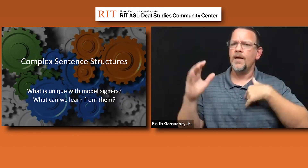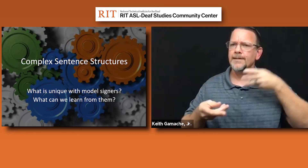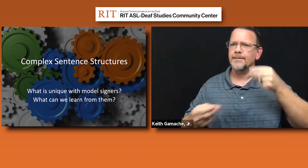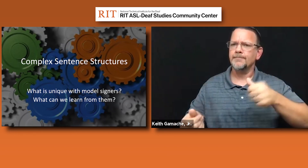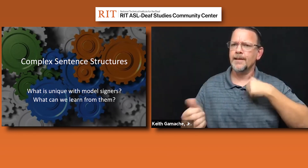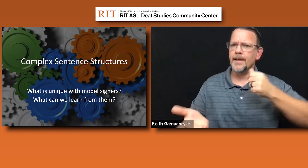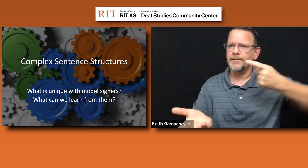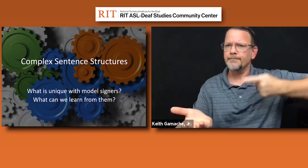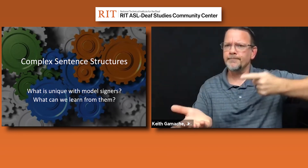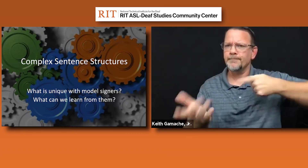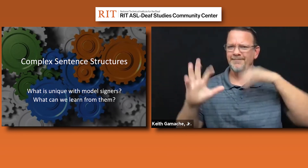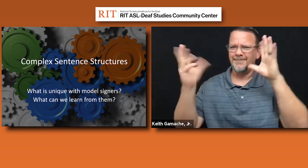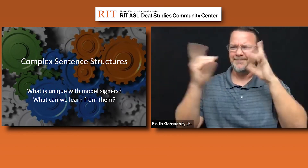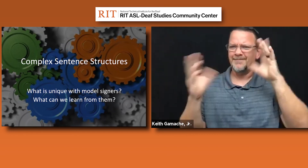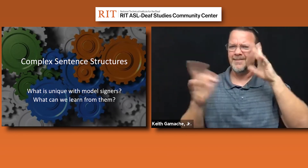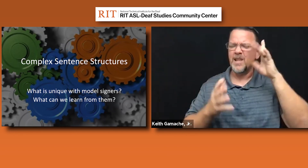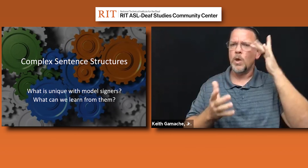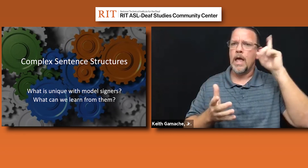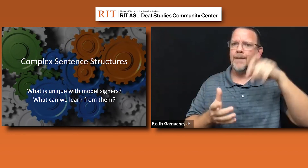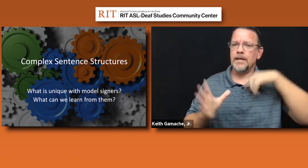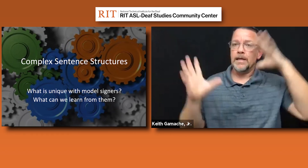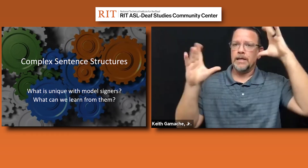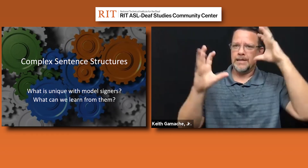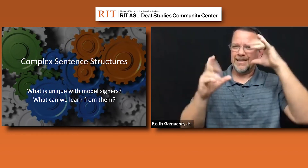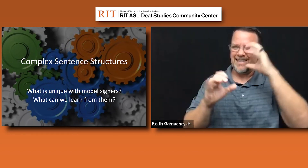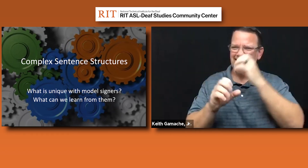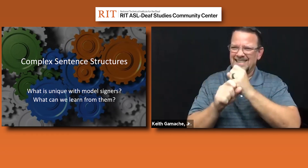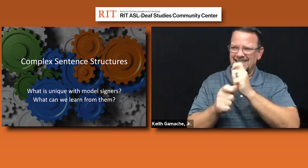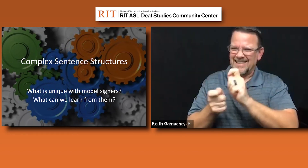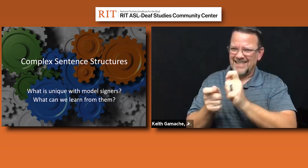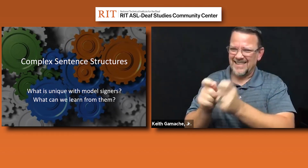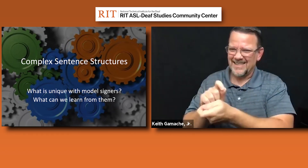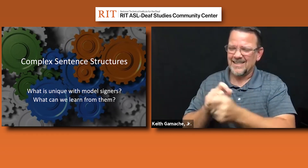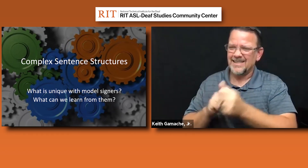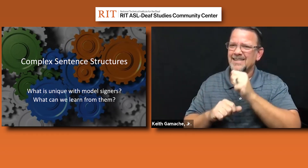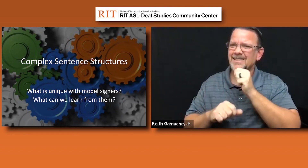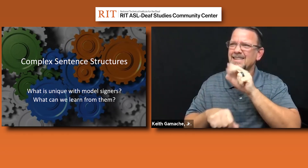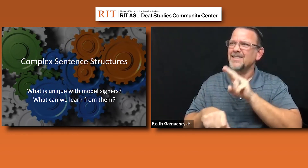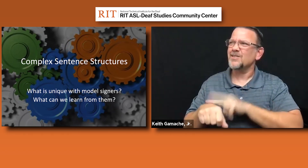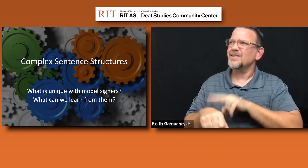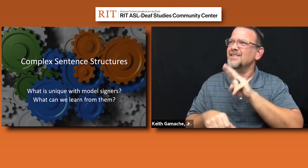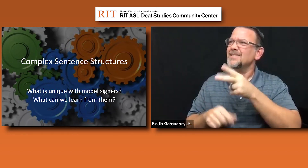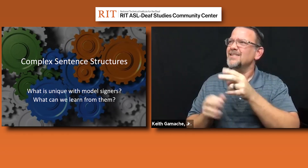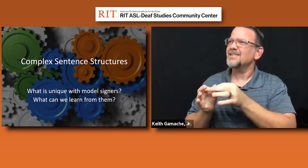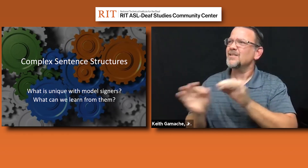I admit, I have hesitancy when it comes to sitting down and writing because I can articulate everything